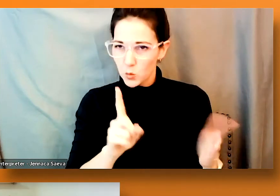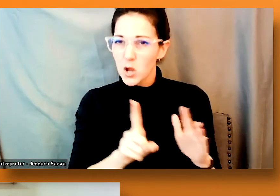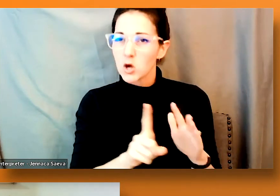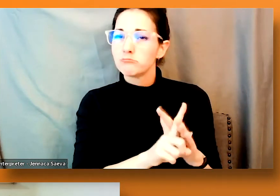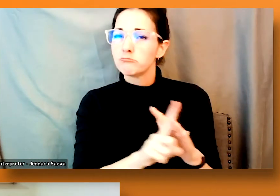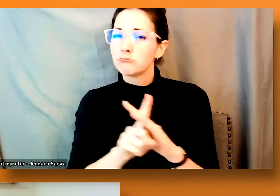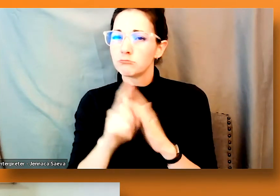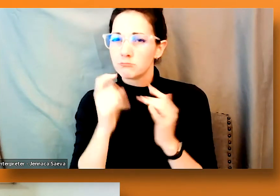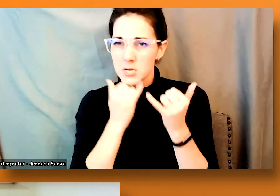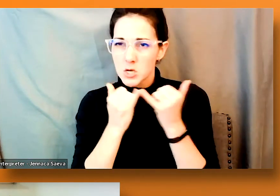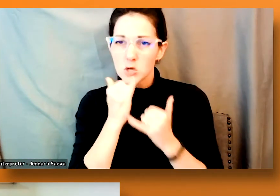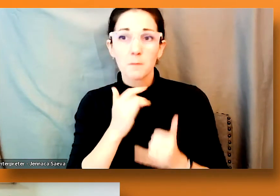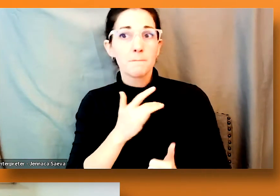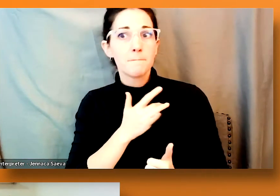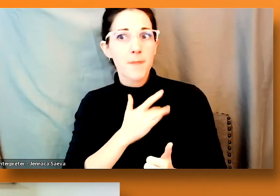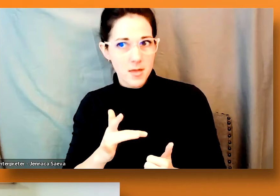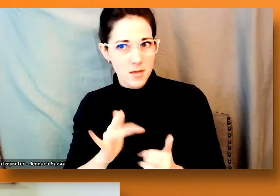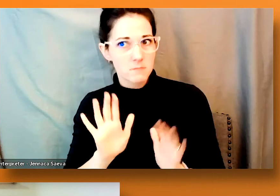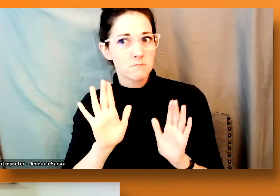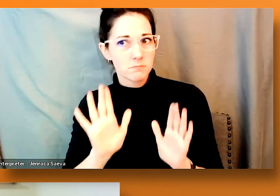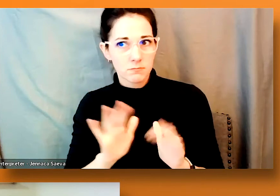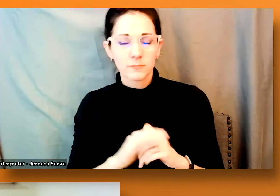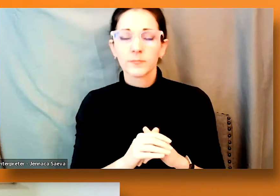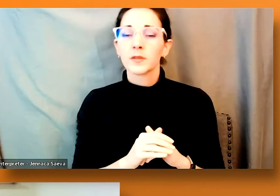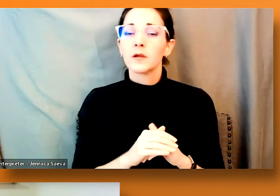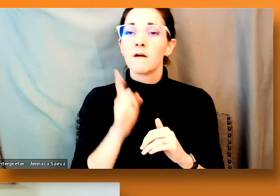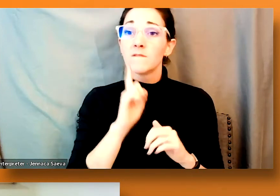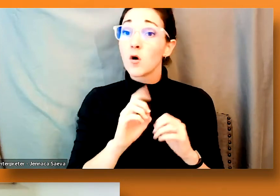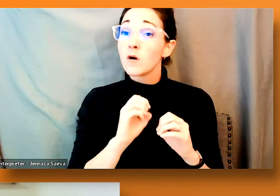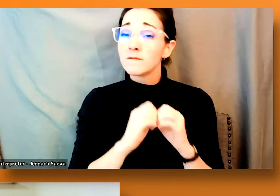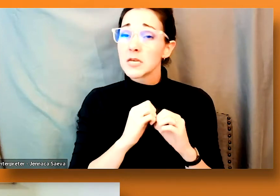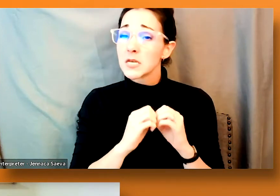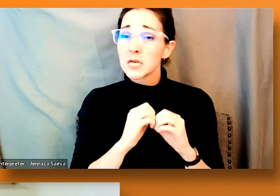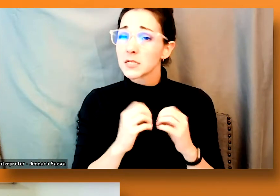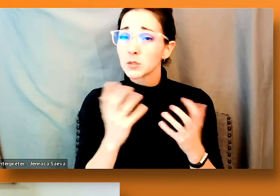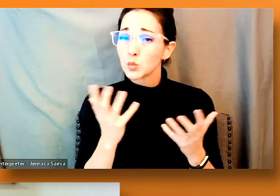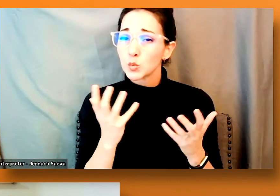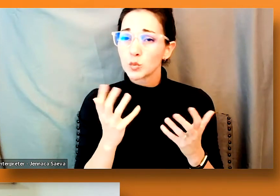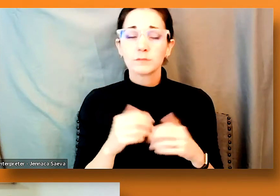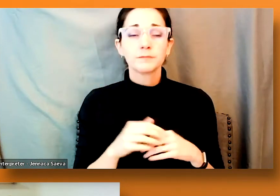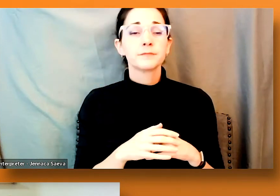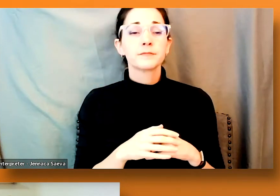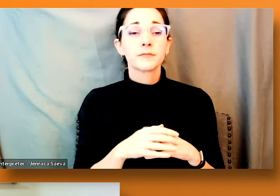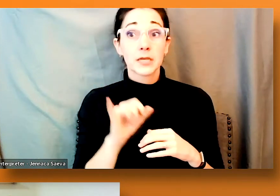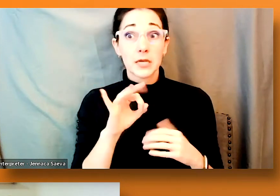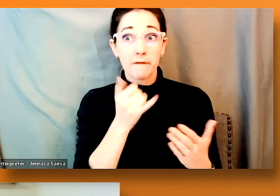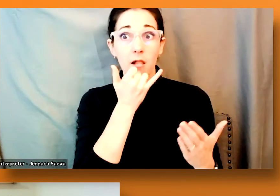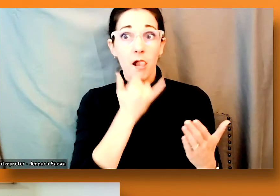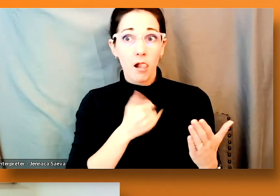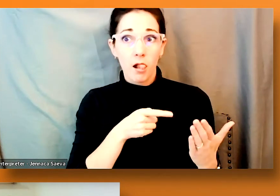And in order to correct these if there is a mistake,